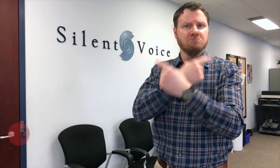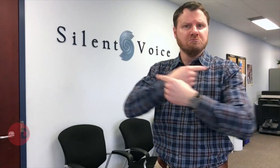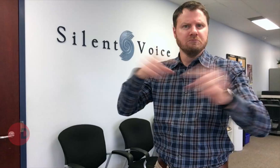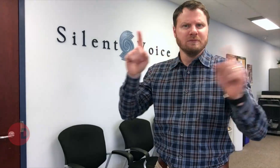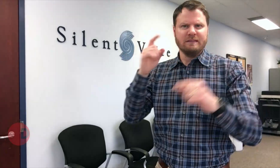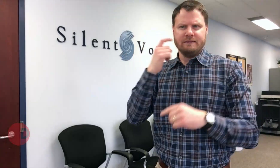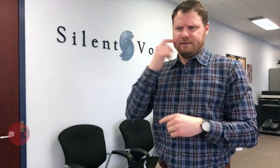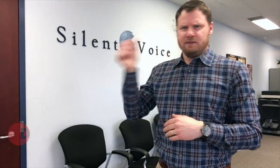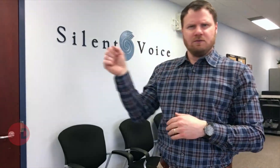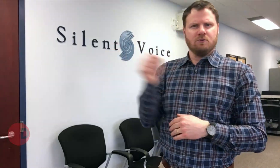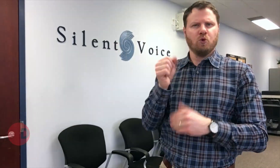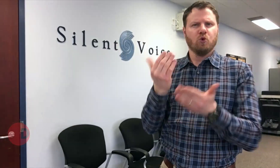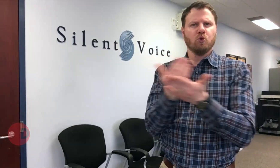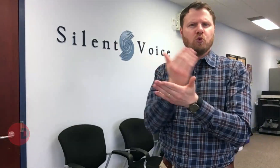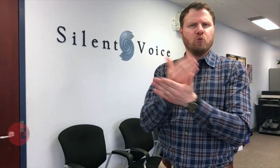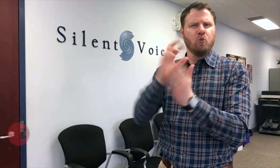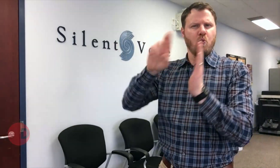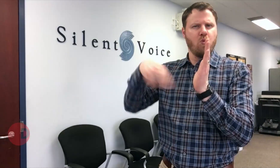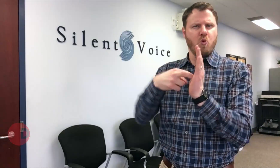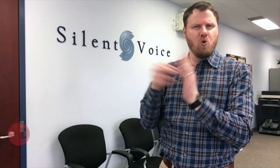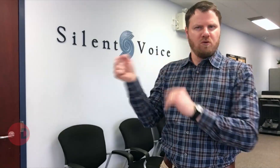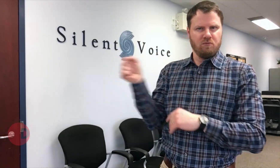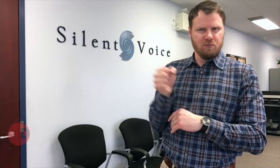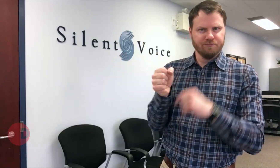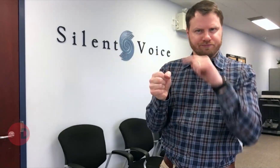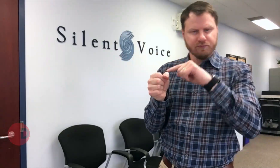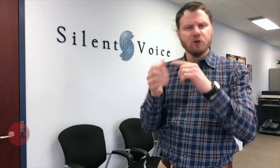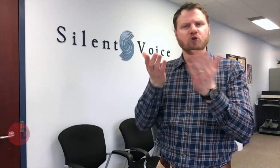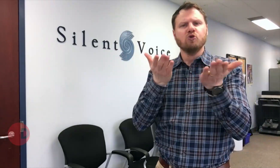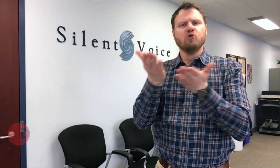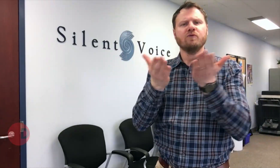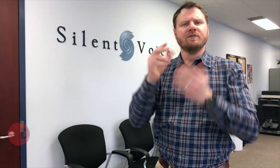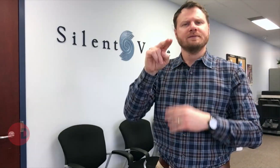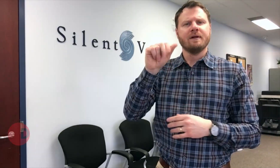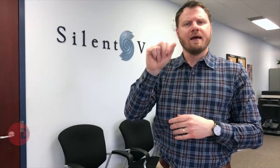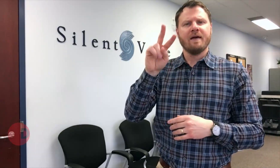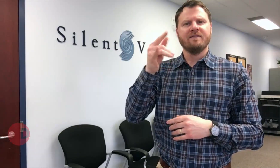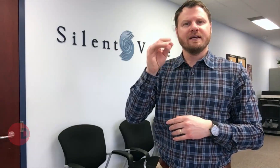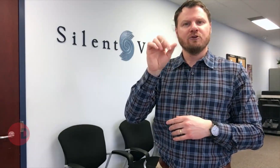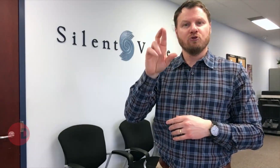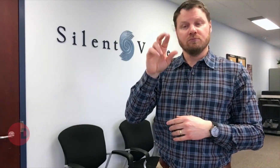To address this, we have created a new role, a service navigator.